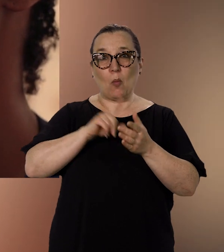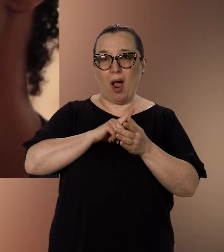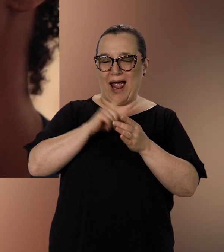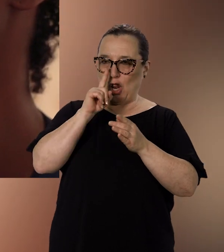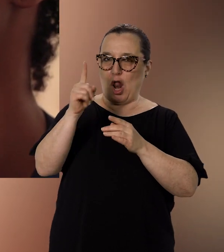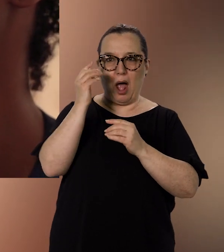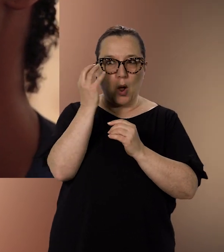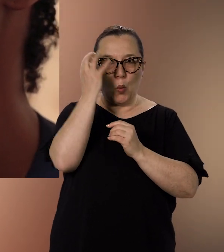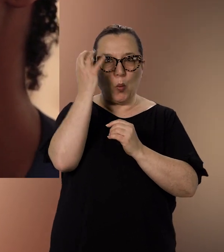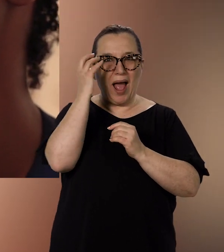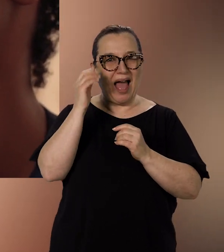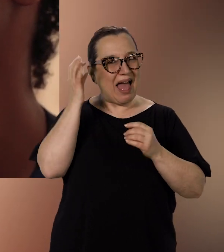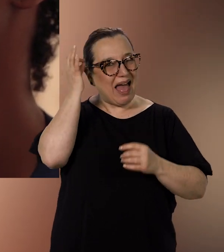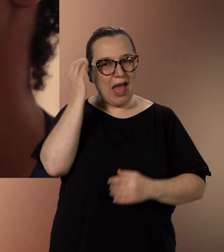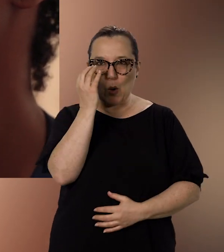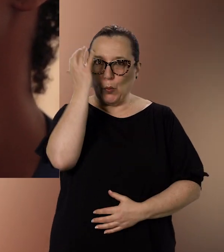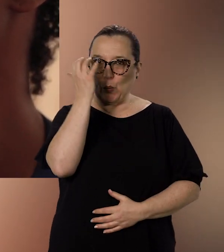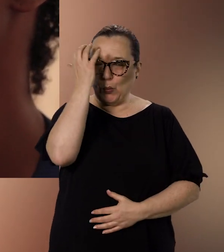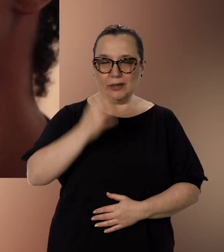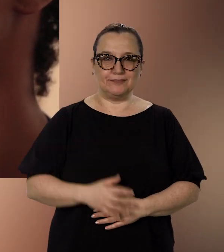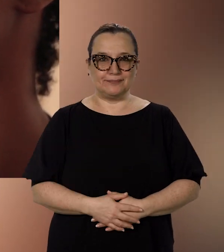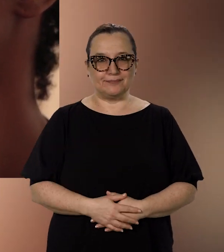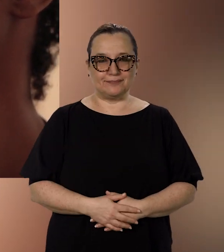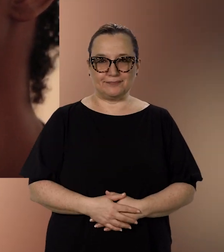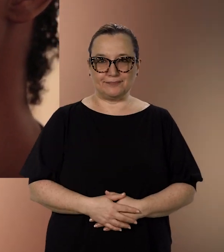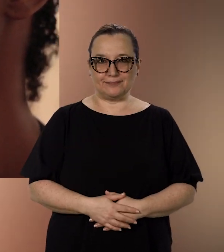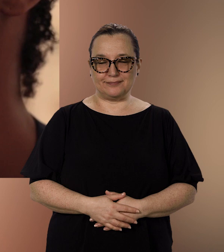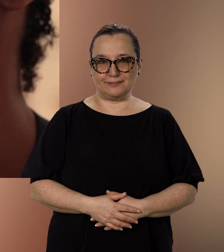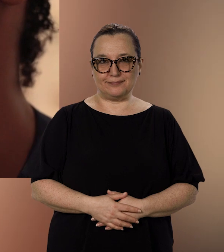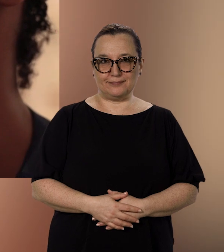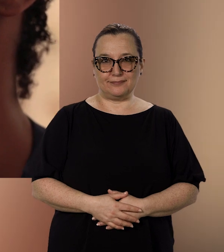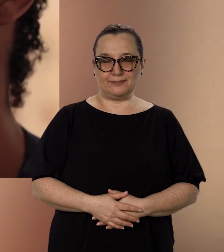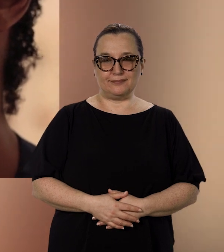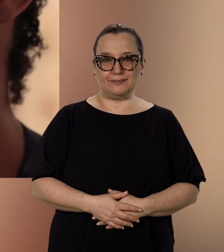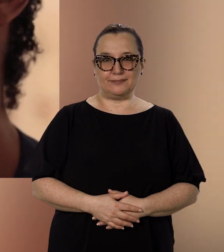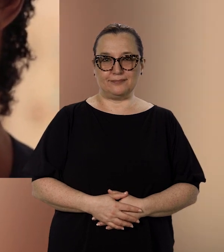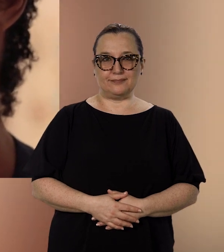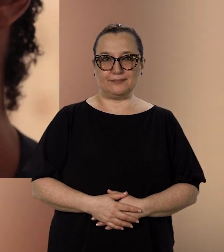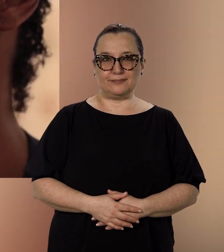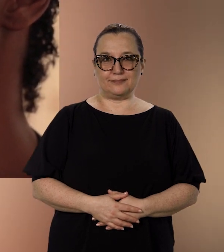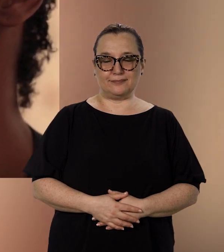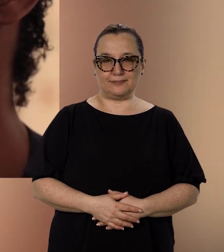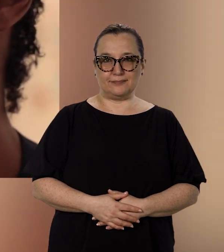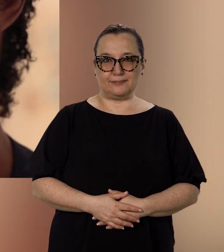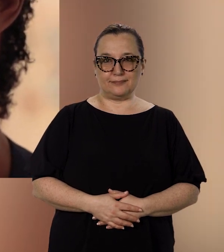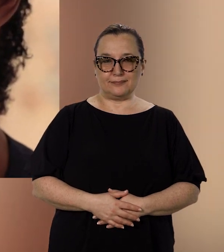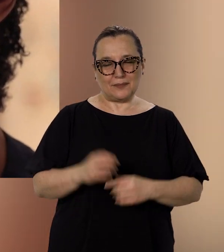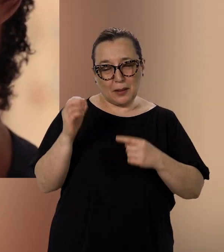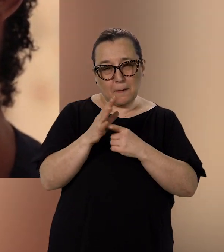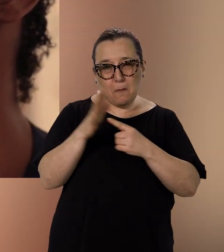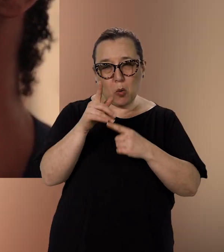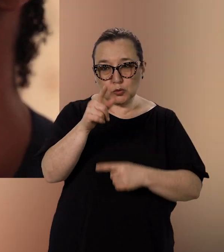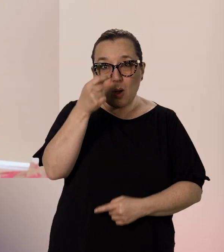This helps to create a really natural brow look, because it's re creating hair strokes.